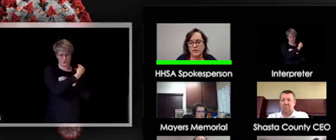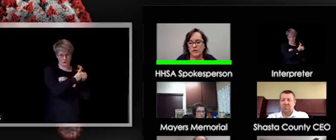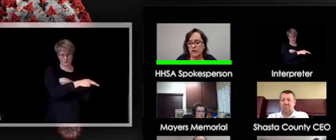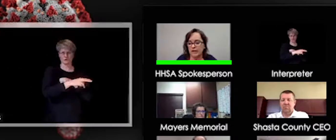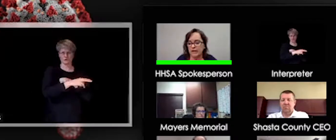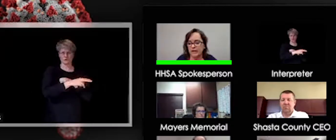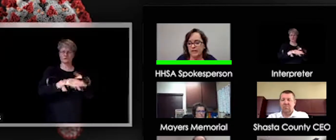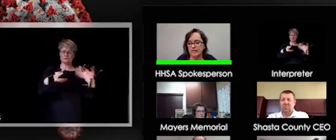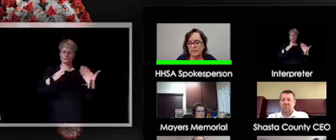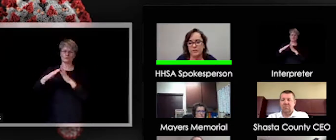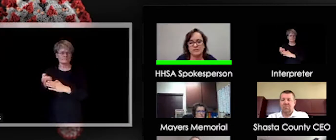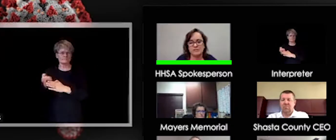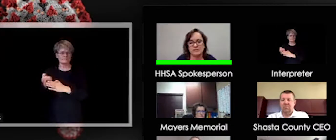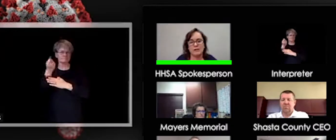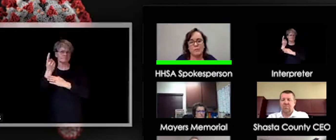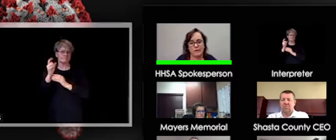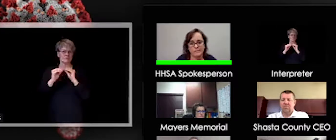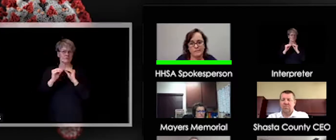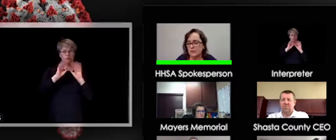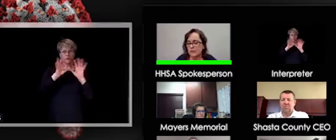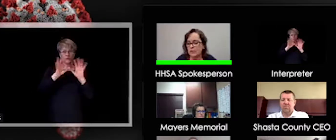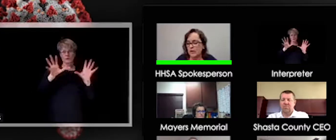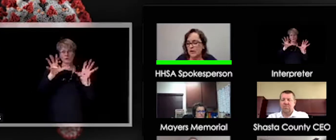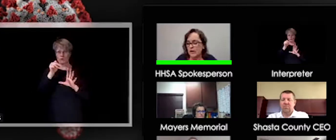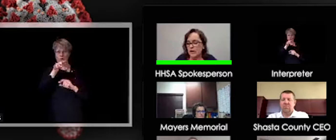what’s going on. Right now, we’ve just got one.